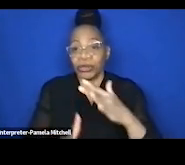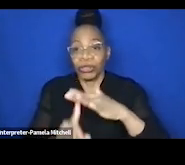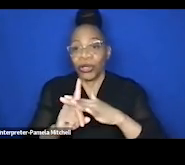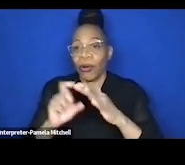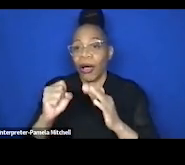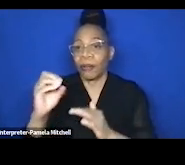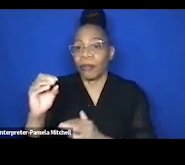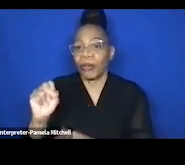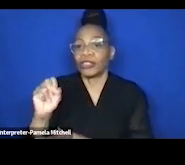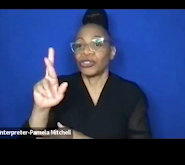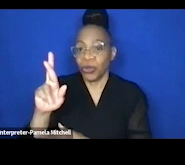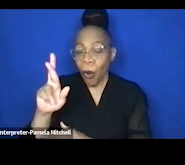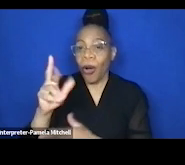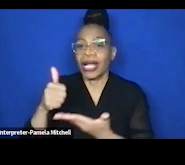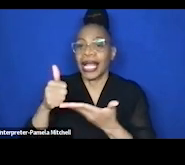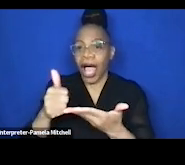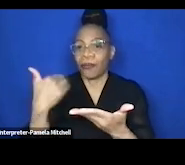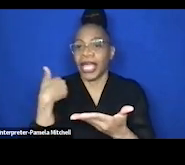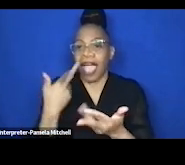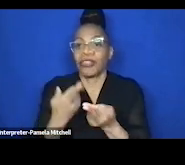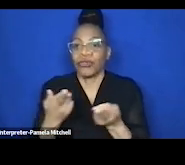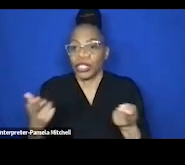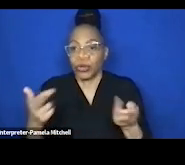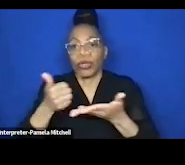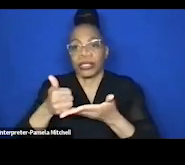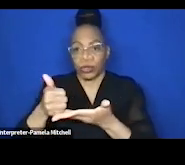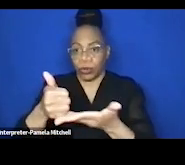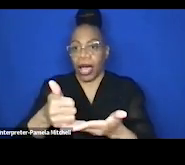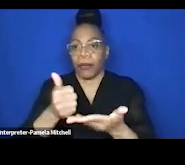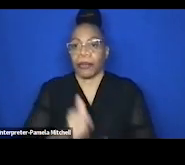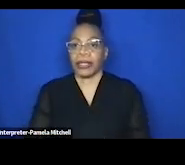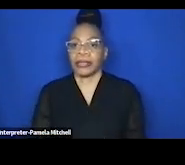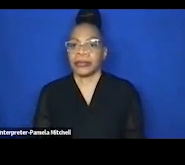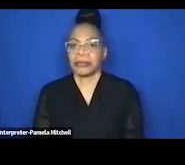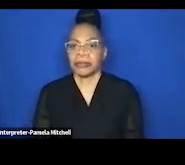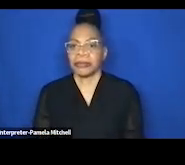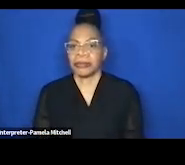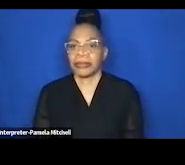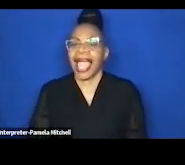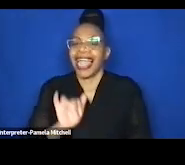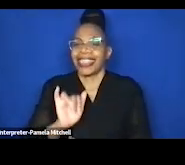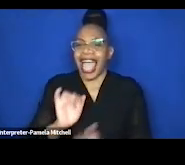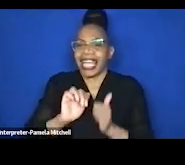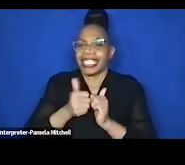And they have resources that will help. So that's how we work the program here at SEARCH.